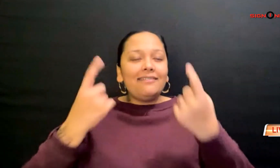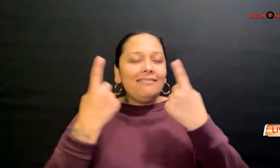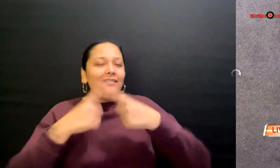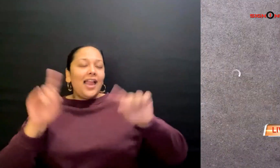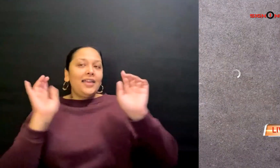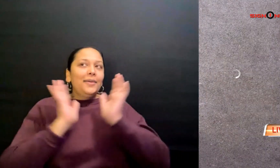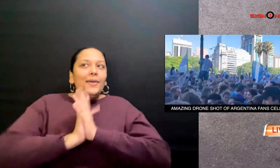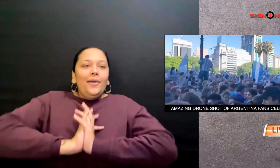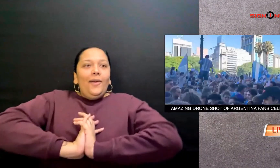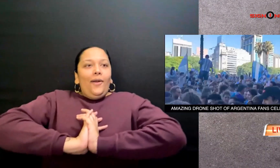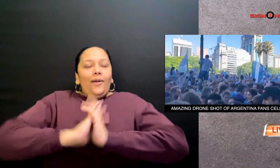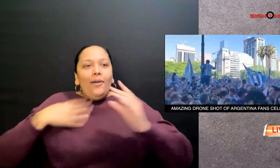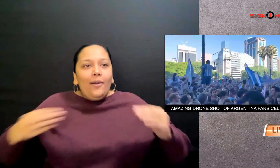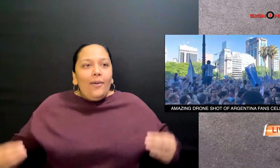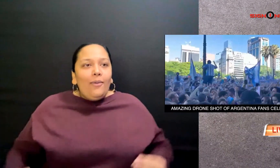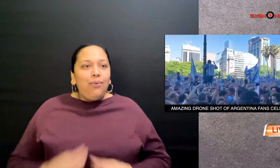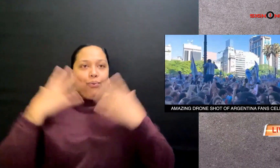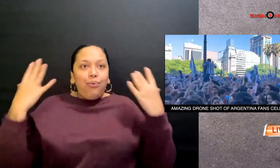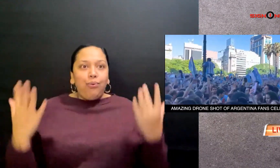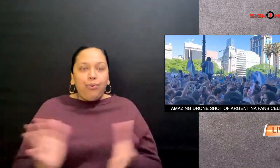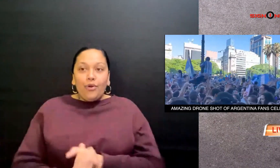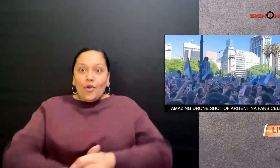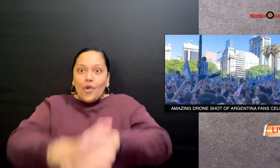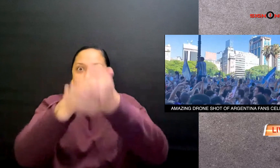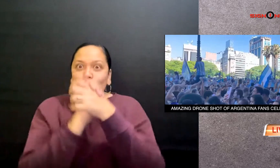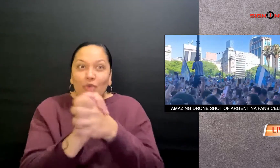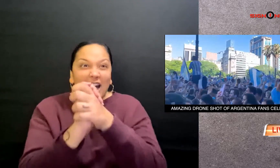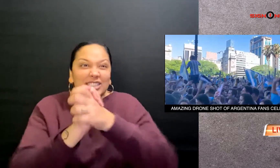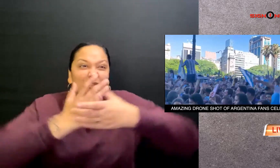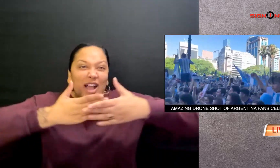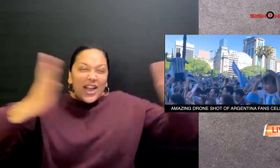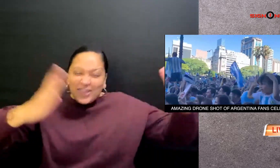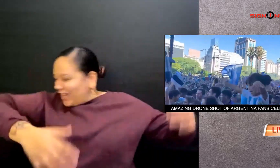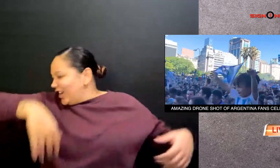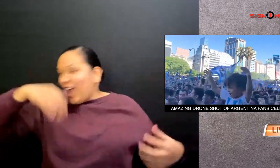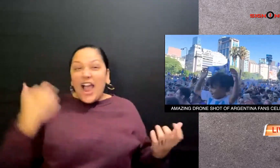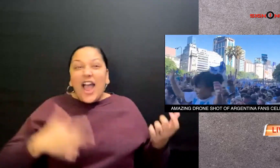and finally congratulations to Argentina